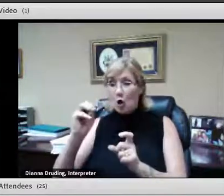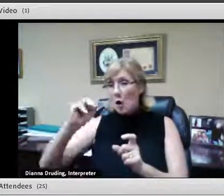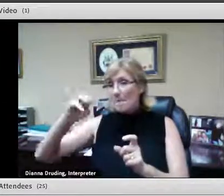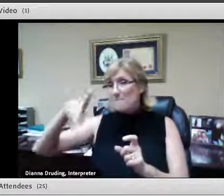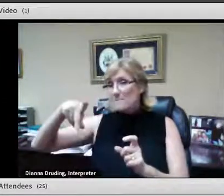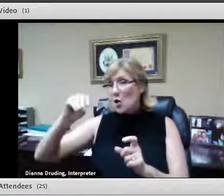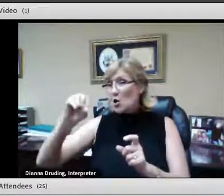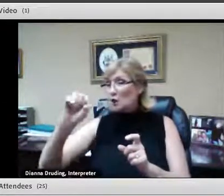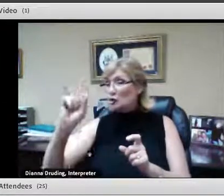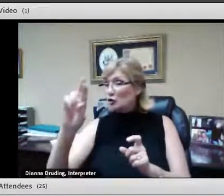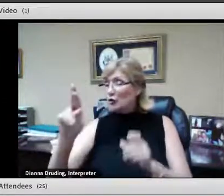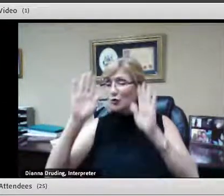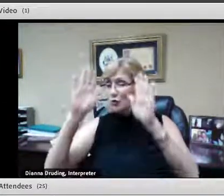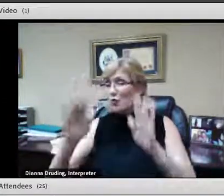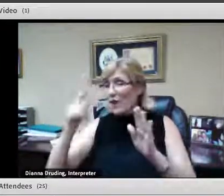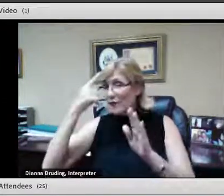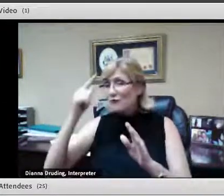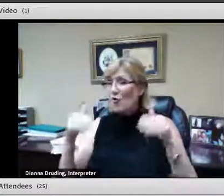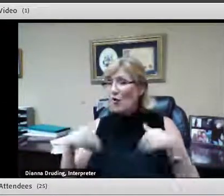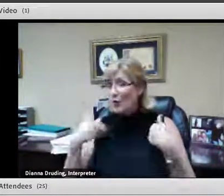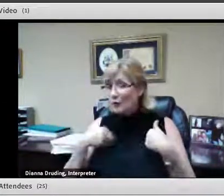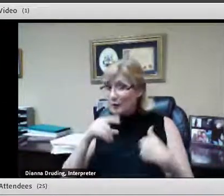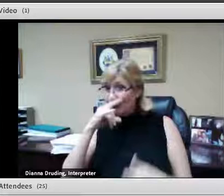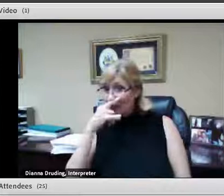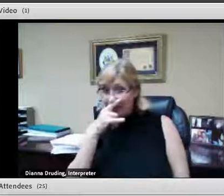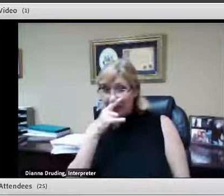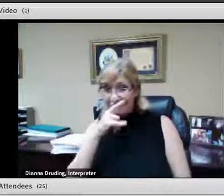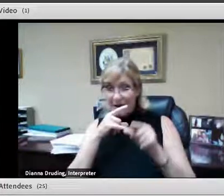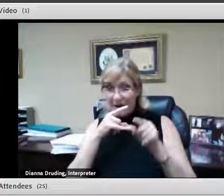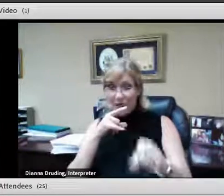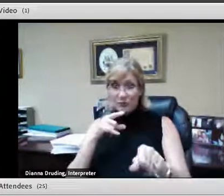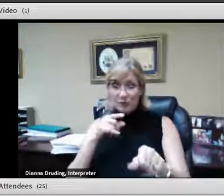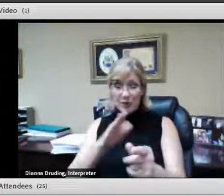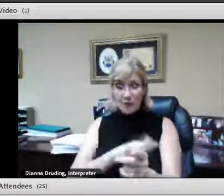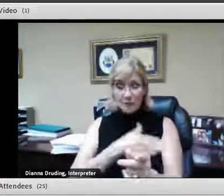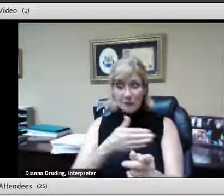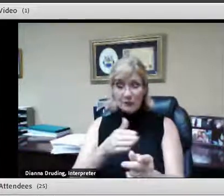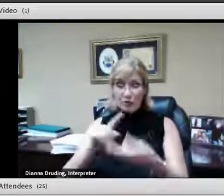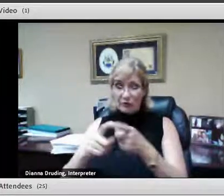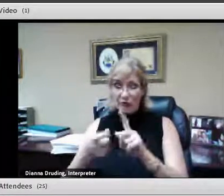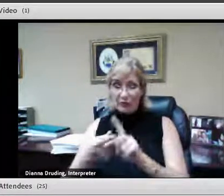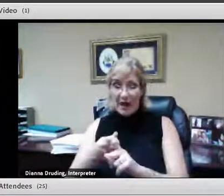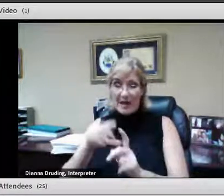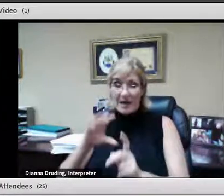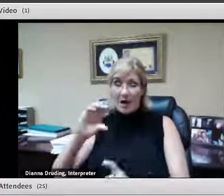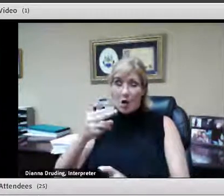This one is great, "The Musician's Friend Chord Detector." This one is really good if you're trying to play a song